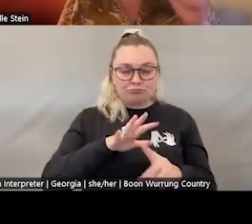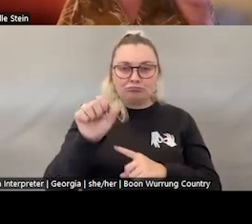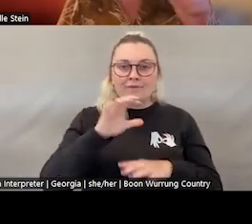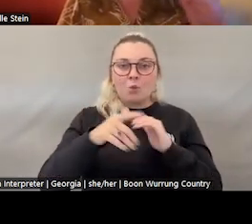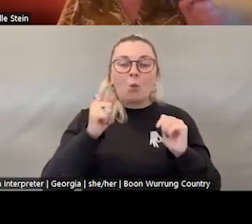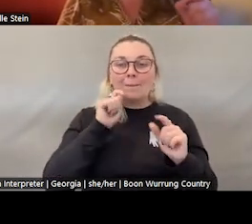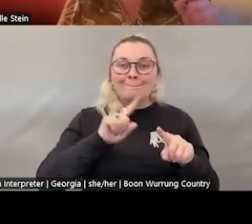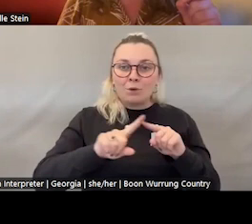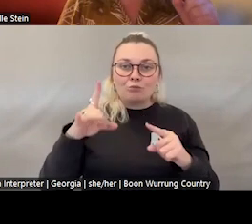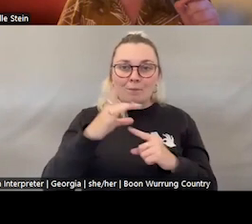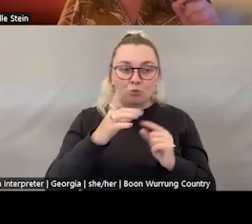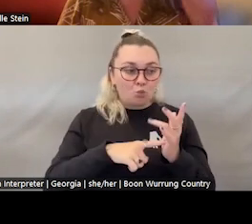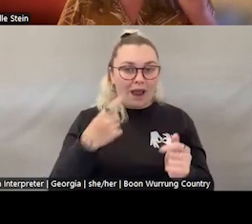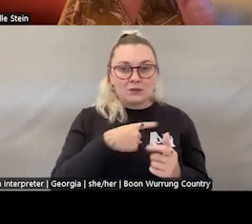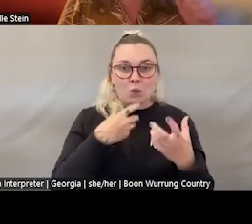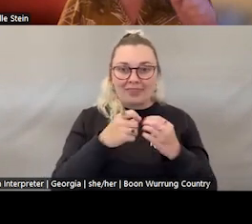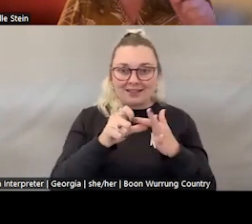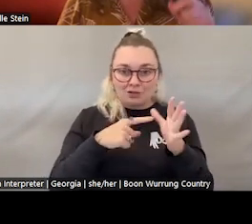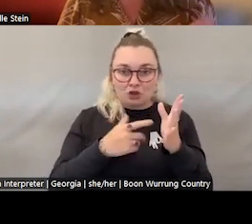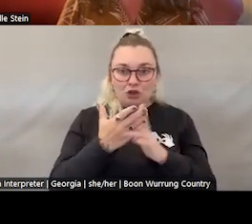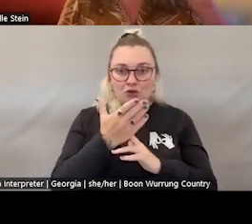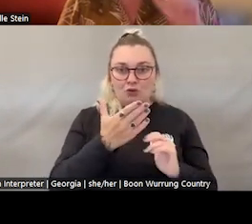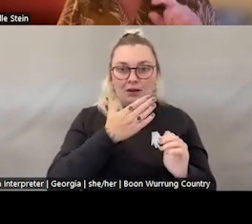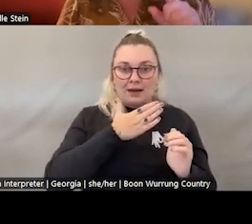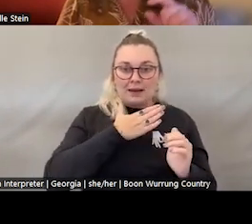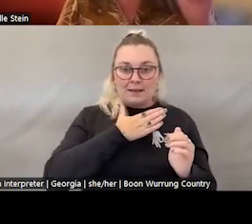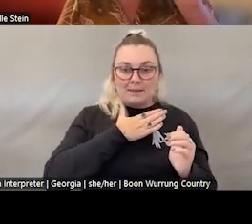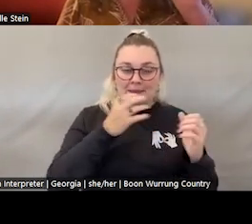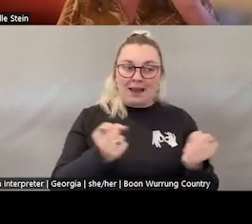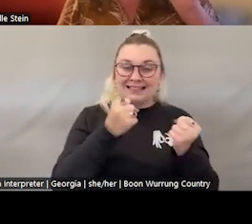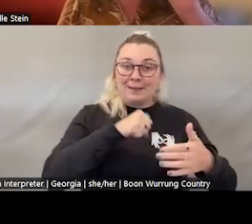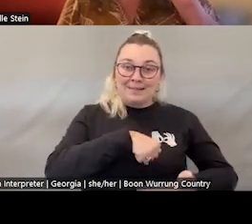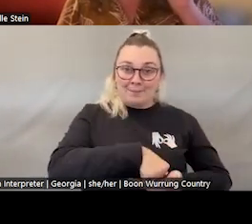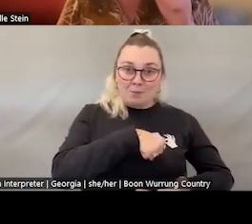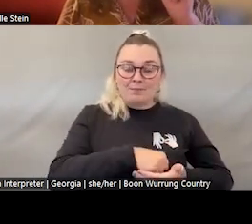be most important to us with our data through our mighty minimum. We thought about how we are going